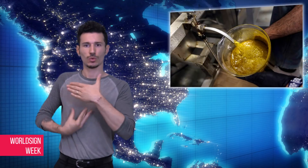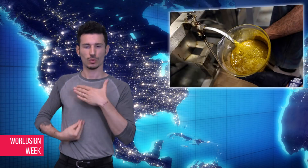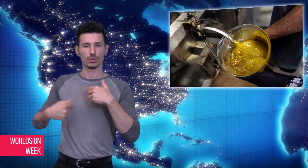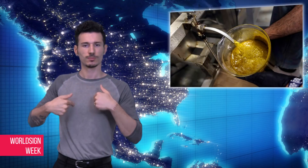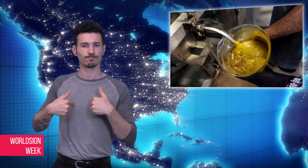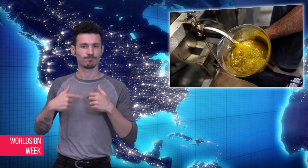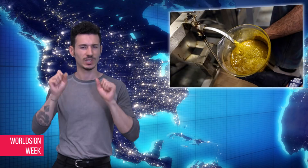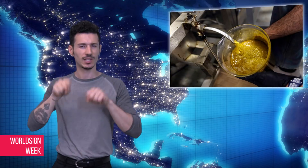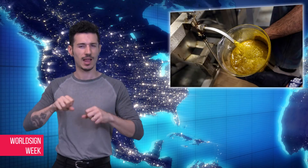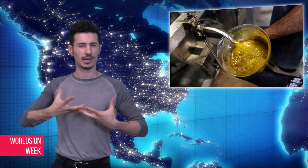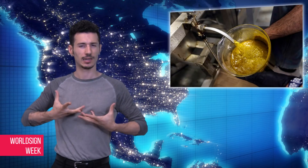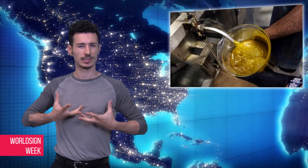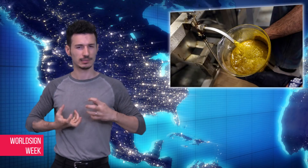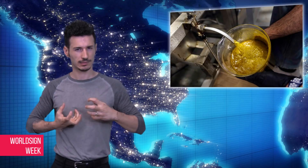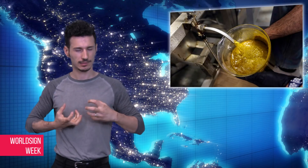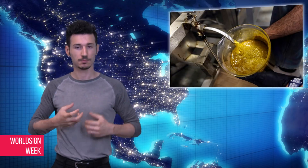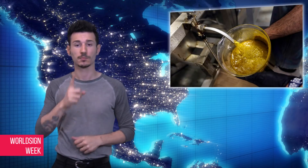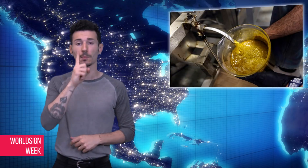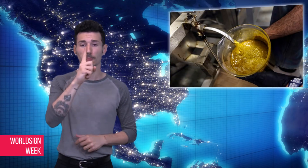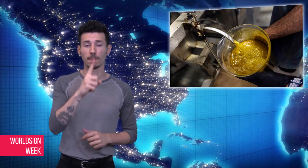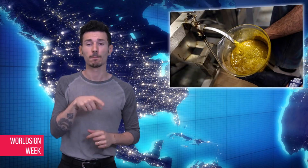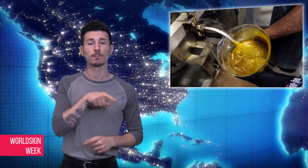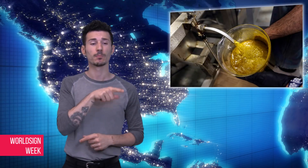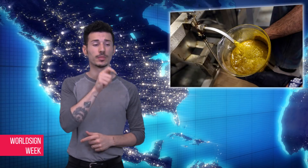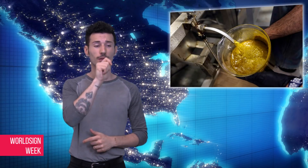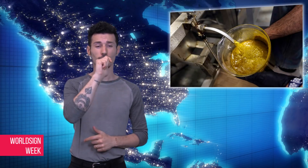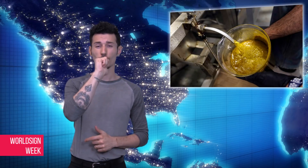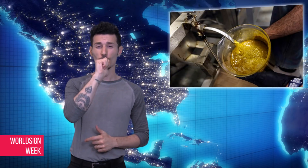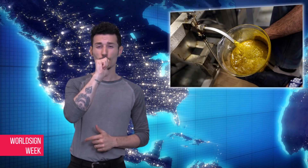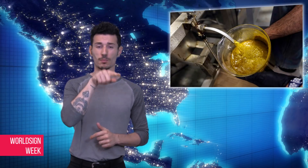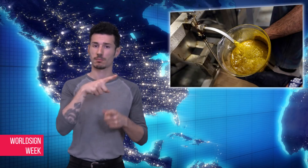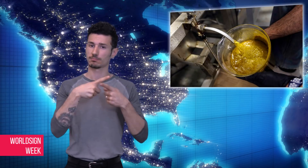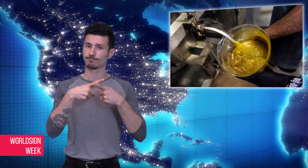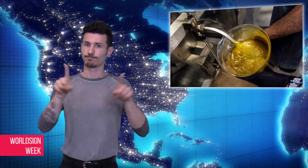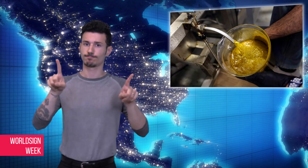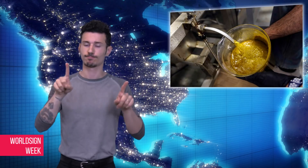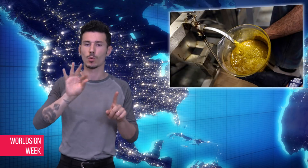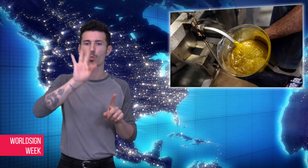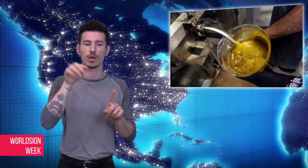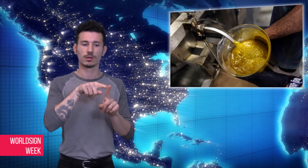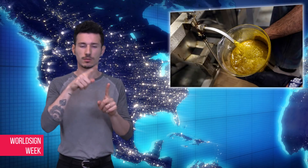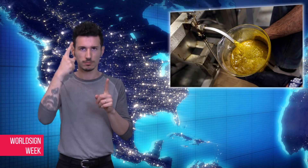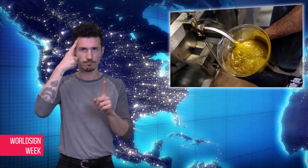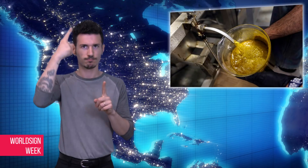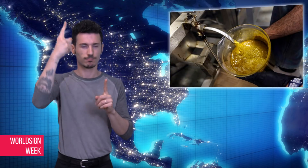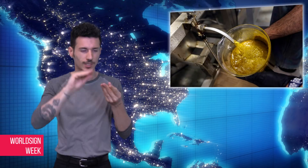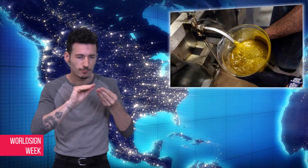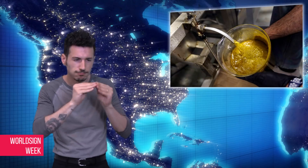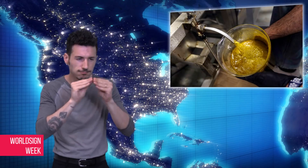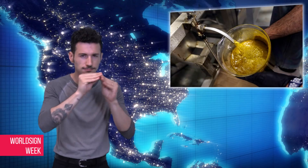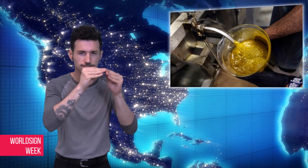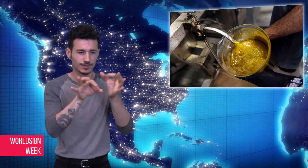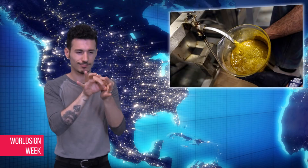cigarettes, but cannabis vaporizers have been designed to inhale without